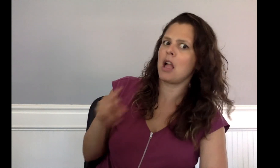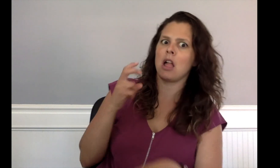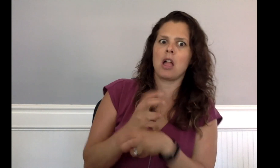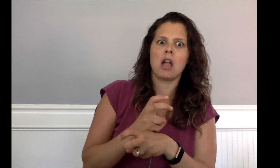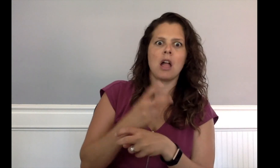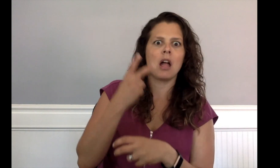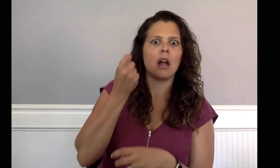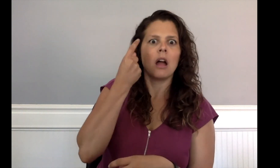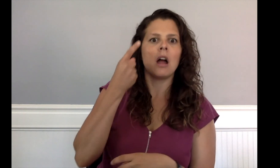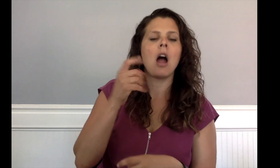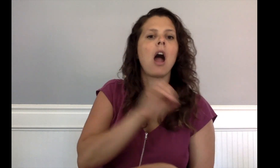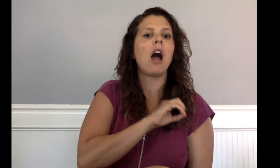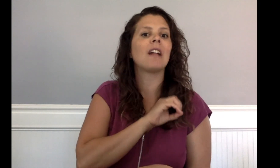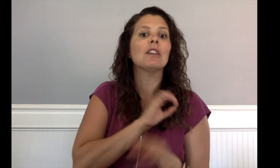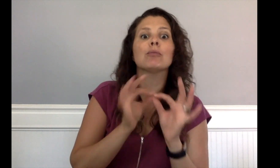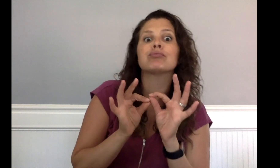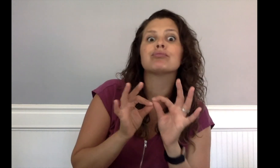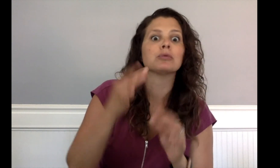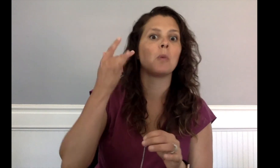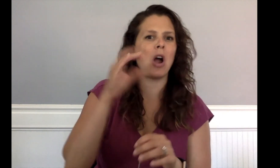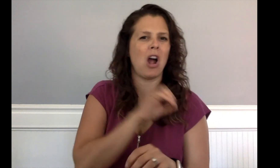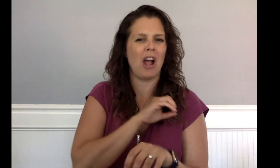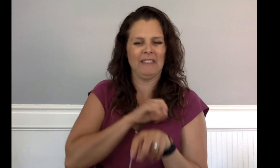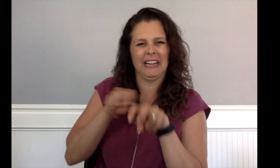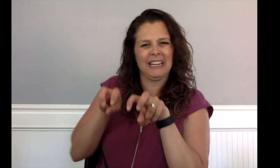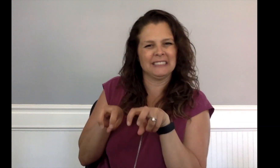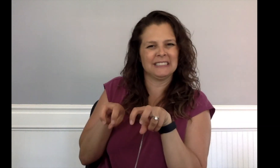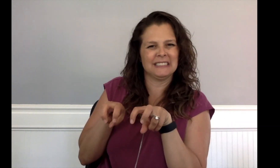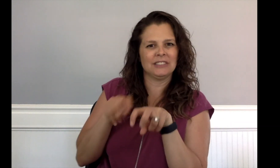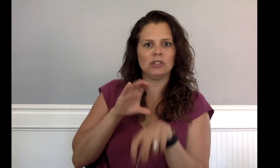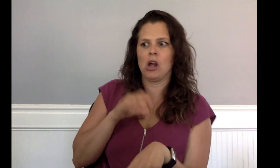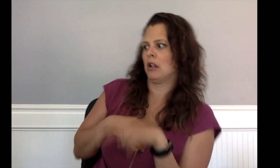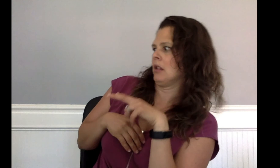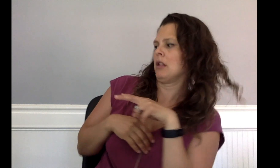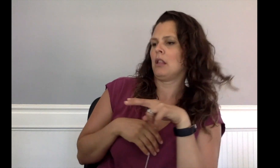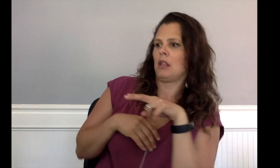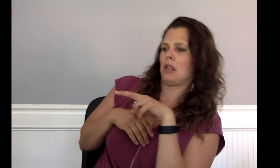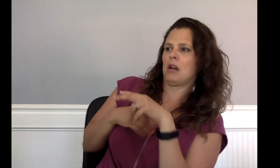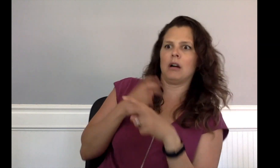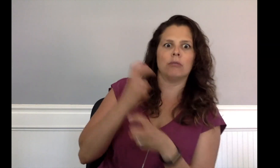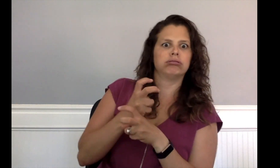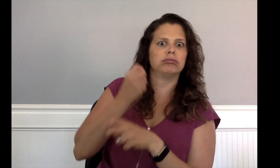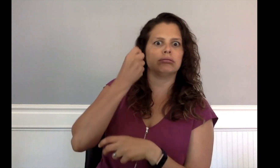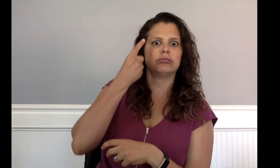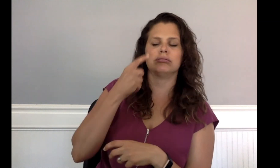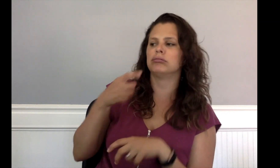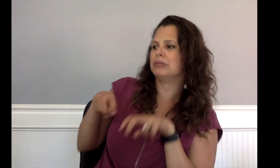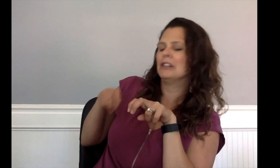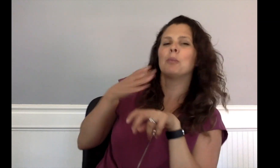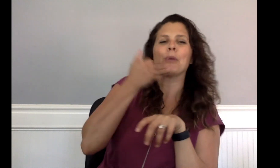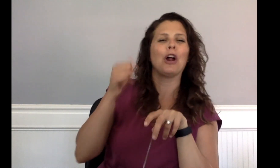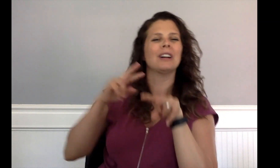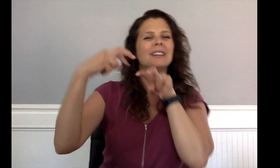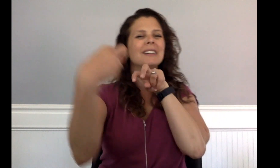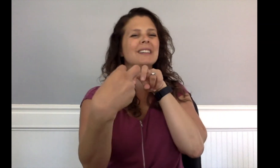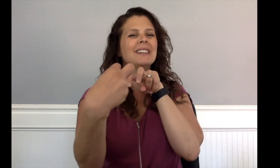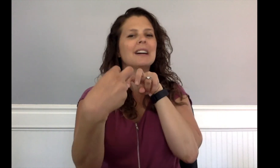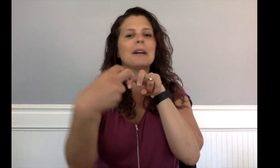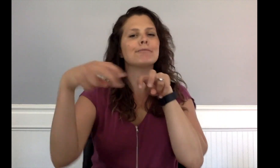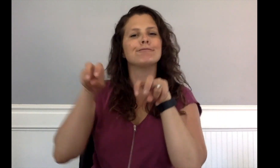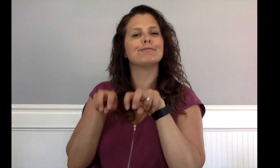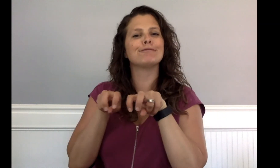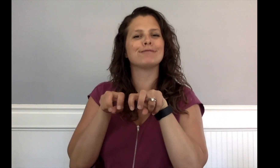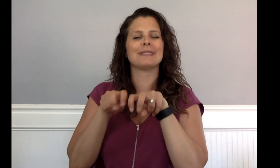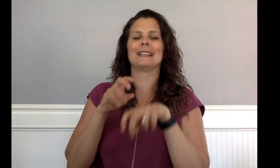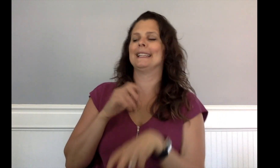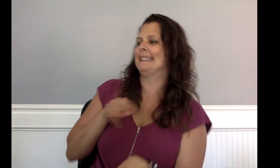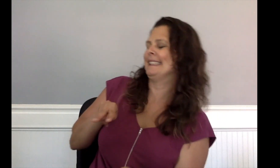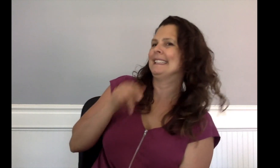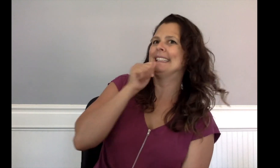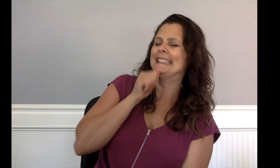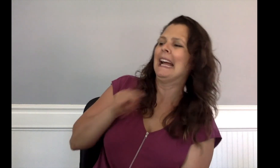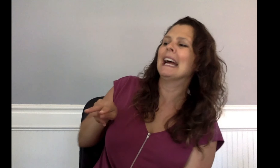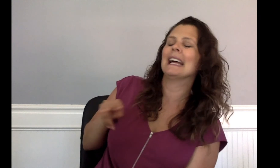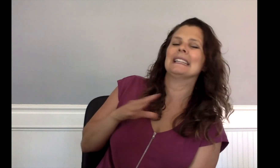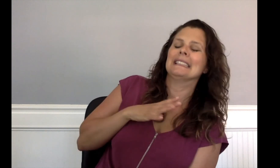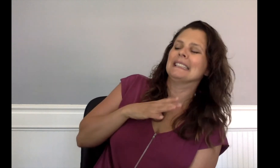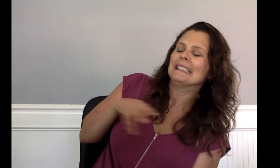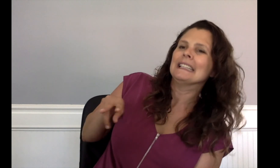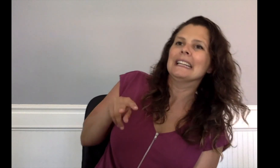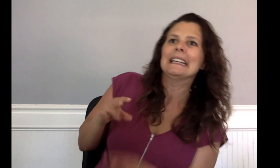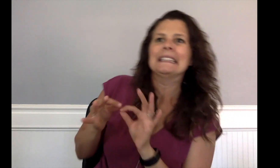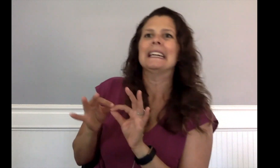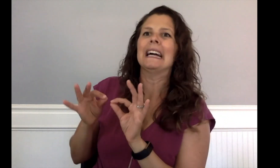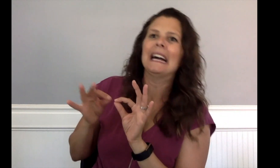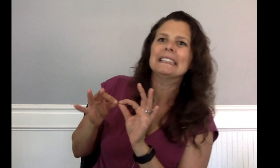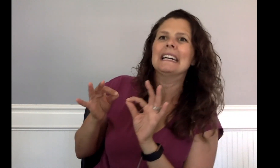Oliver sign as Charlie was sitting right next to him.